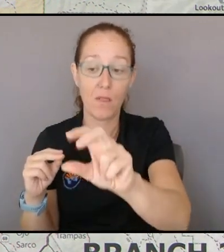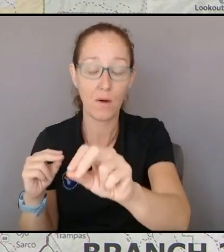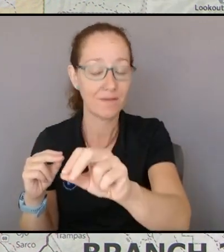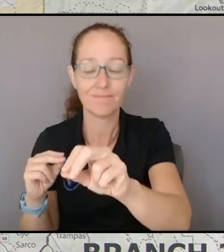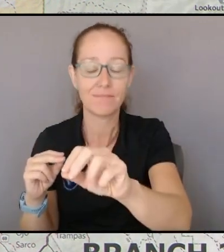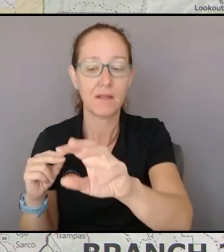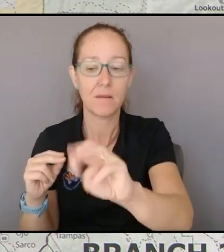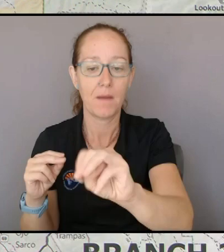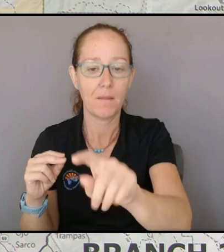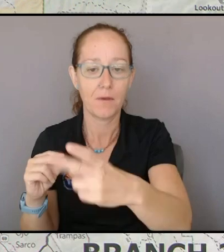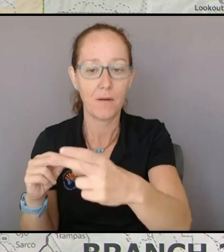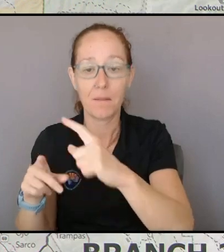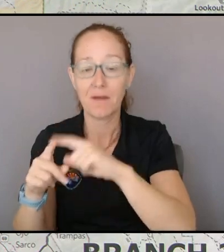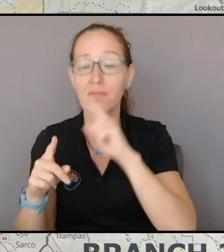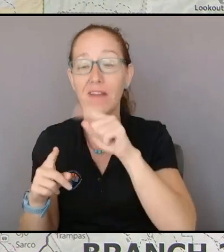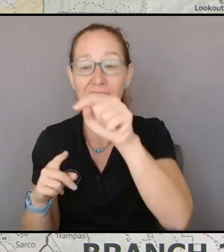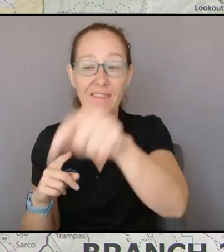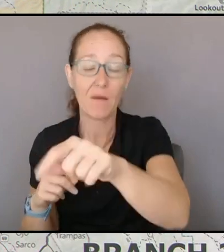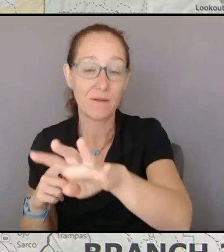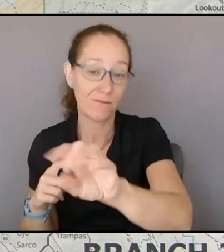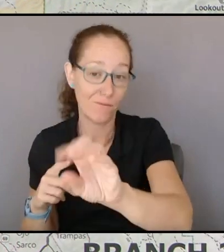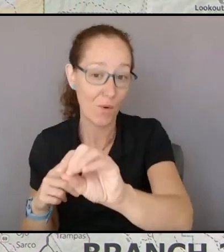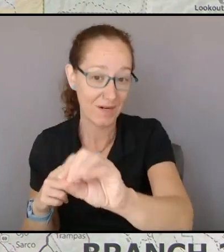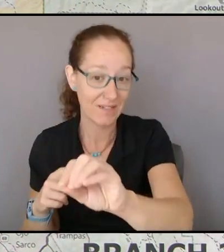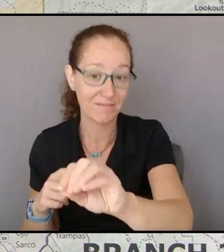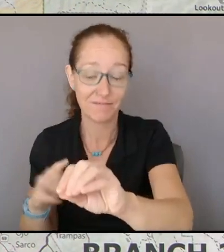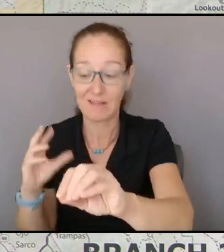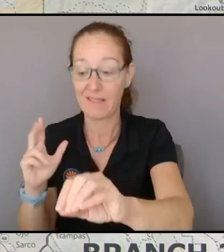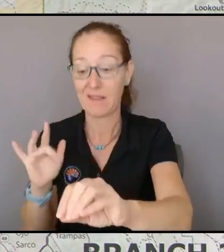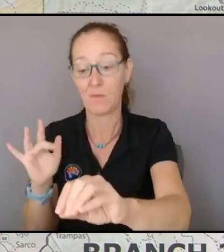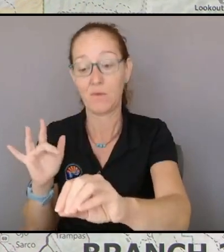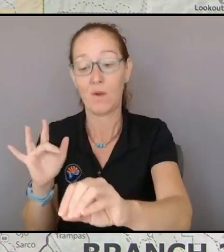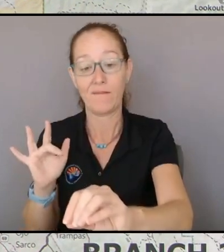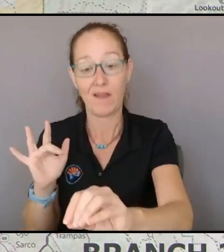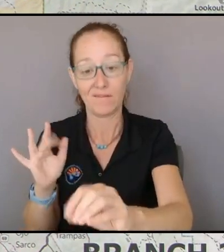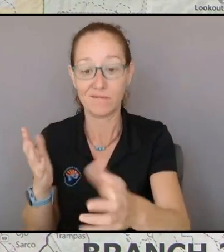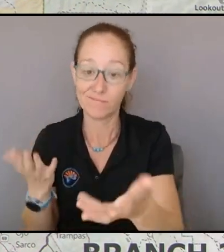reported 30 miles an hour may really only be 25 miles an hour. You know, we don't know. But we're conscious of the fact